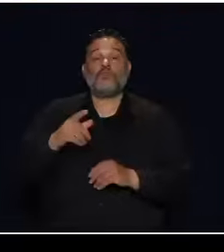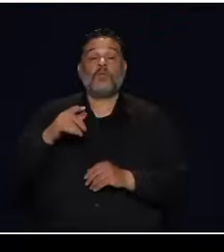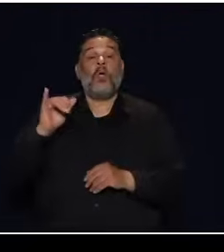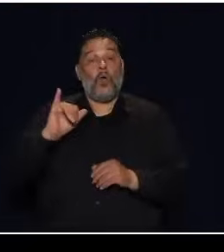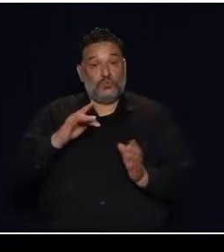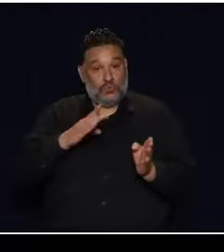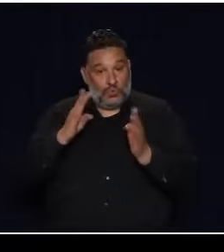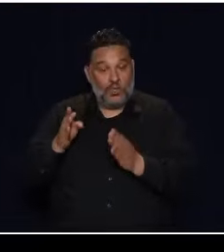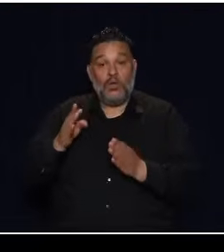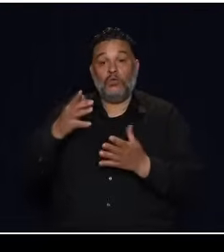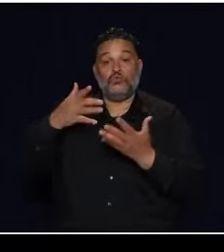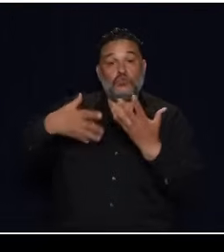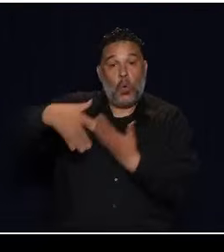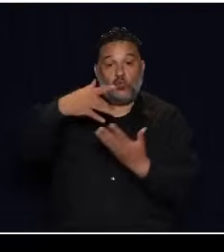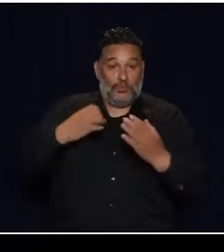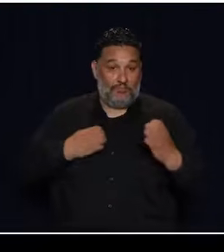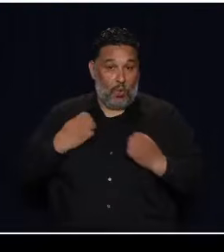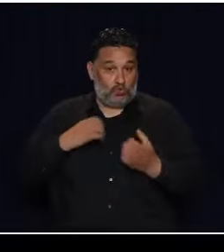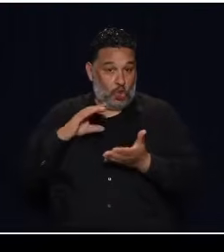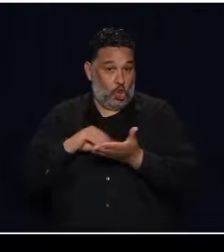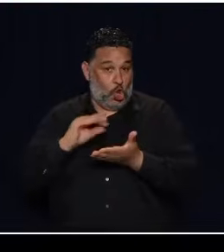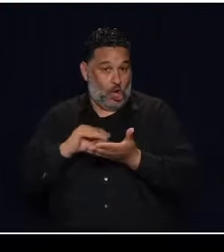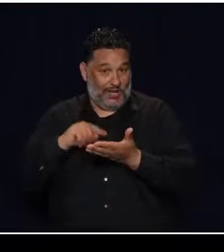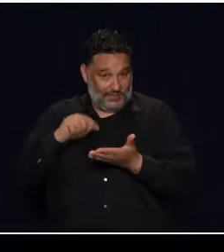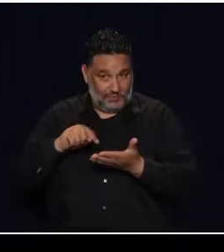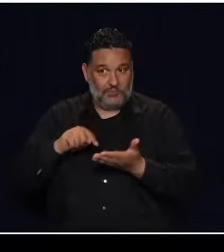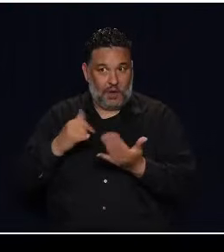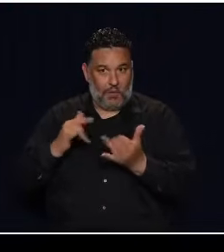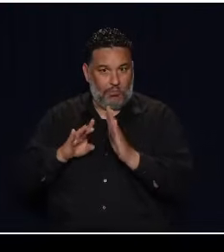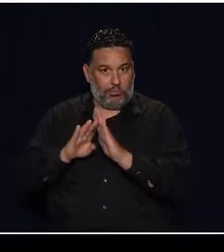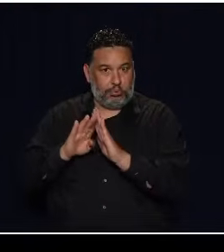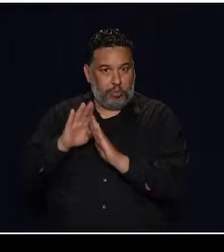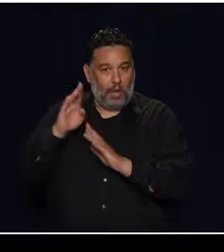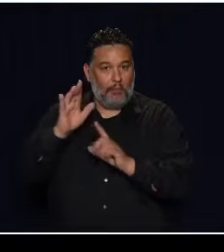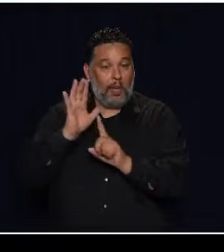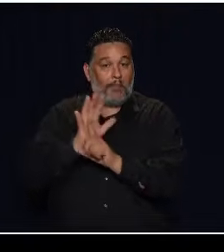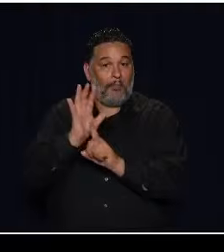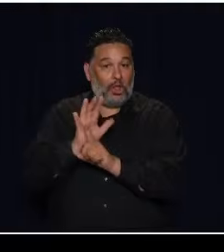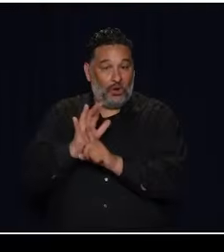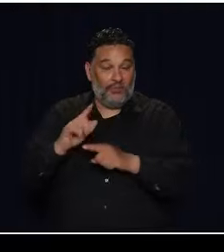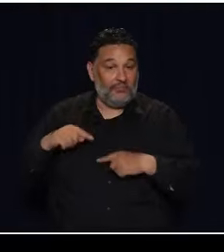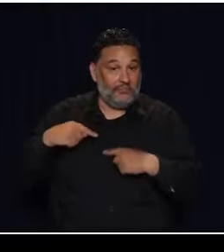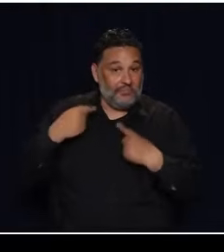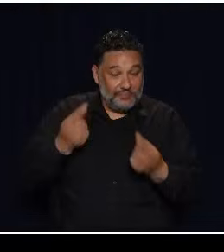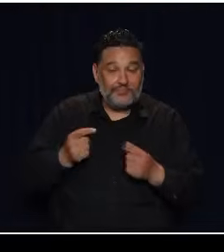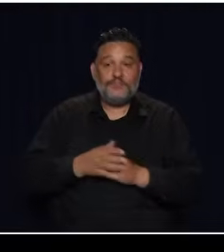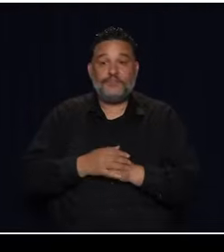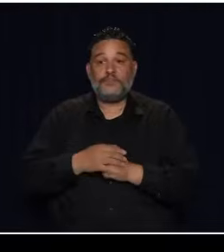LANGUAGE PROGRAMS. WHEN IT COMES TO WHAT OUR STUDENTS ARE LEARNING IN THE